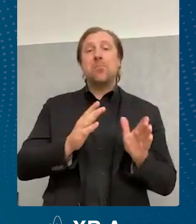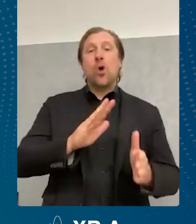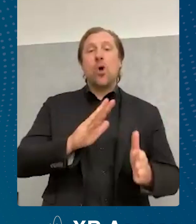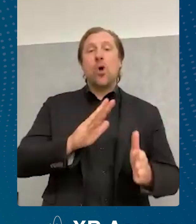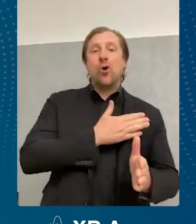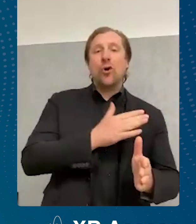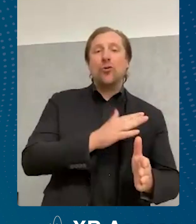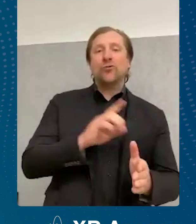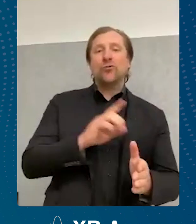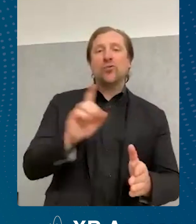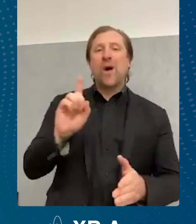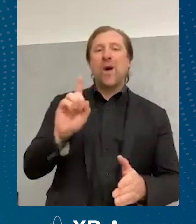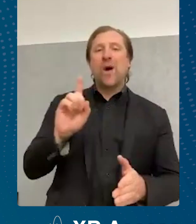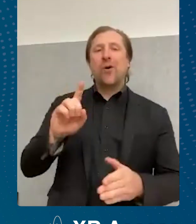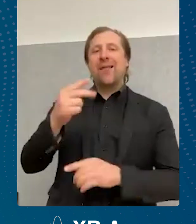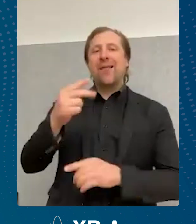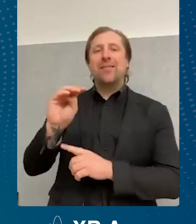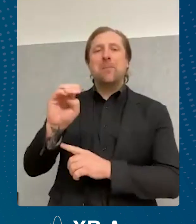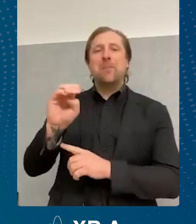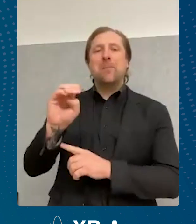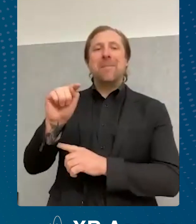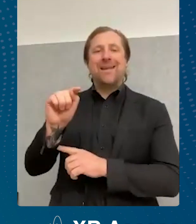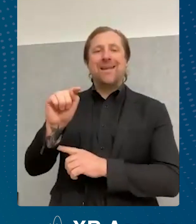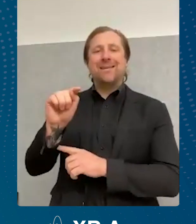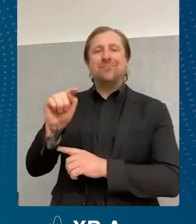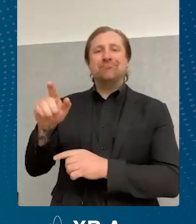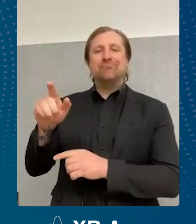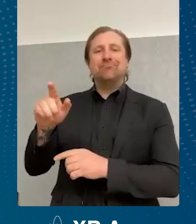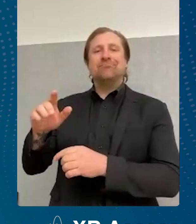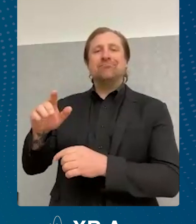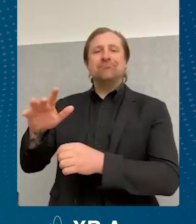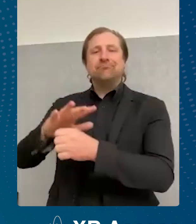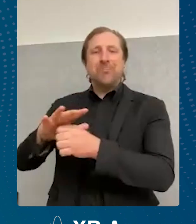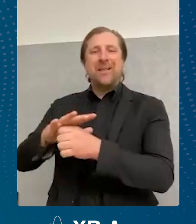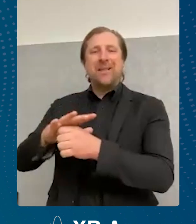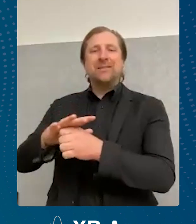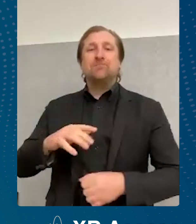There was a historian talking about her research